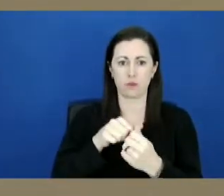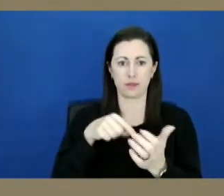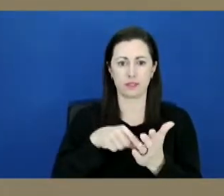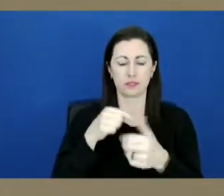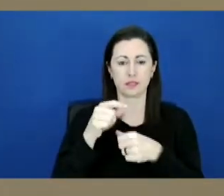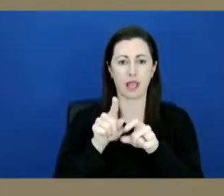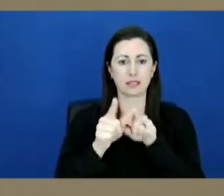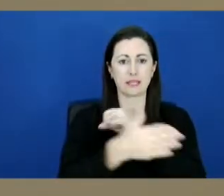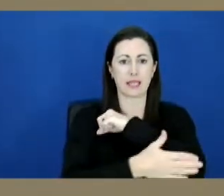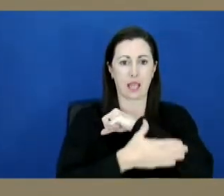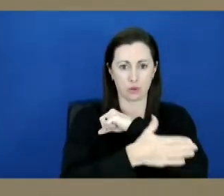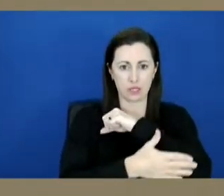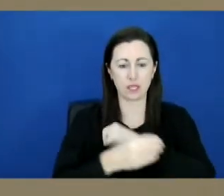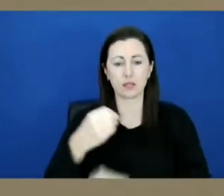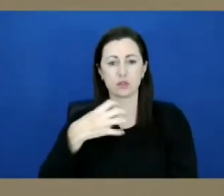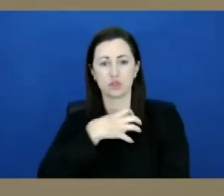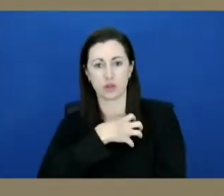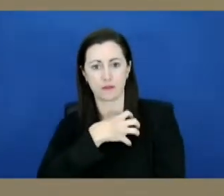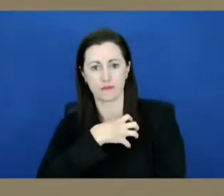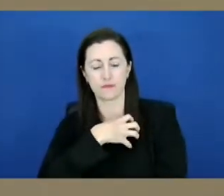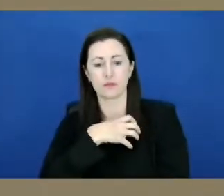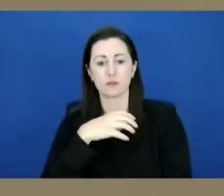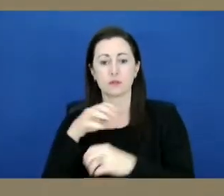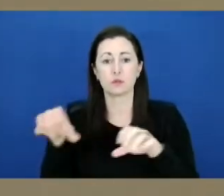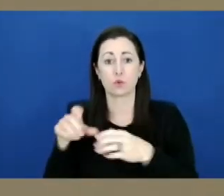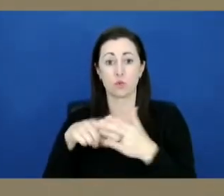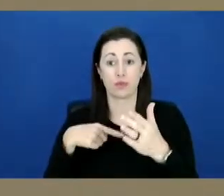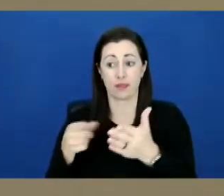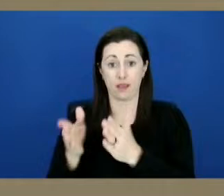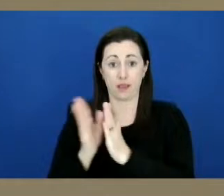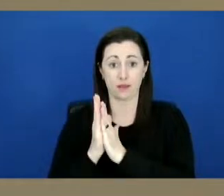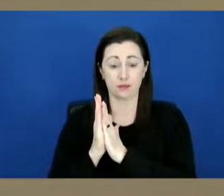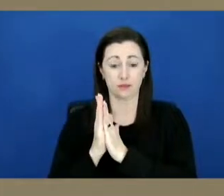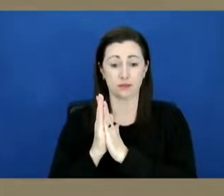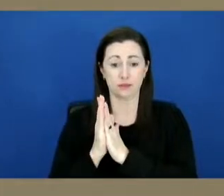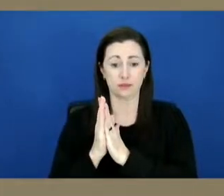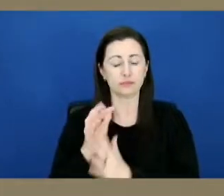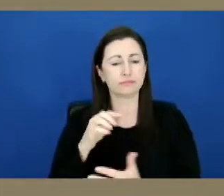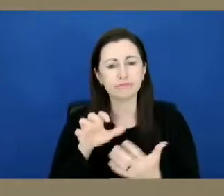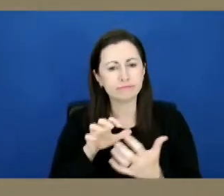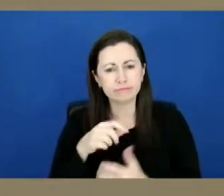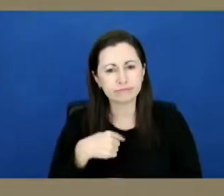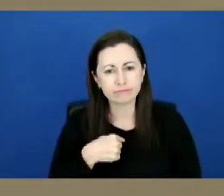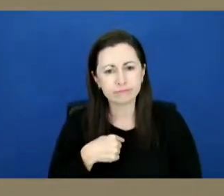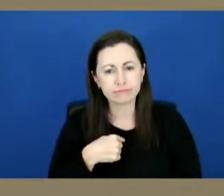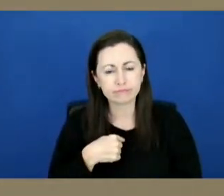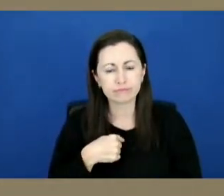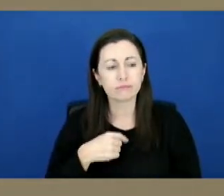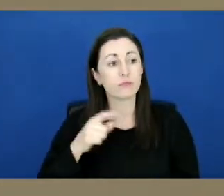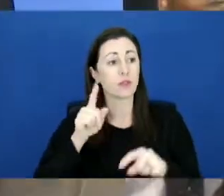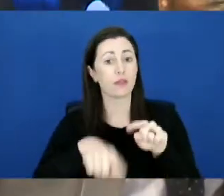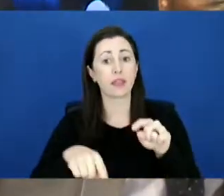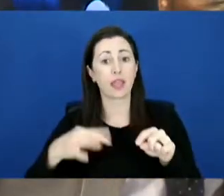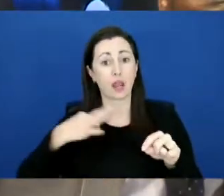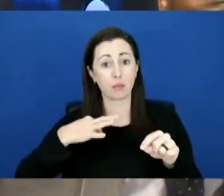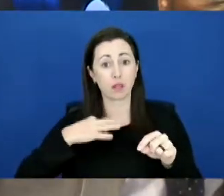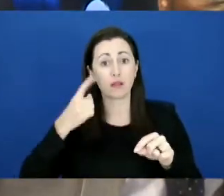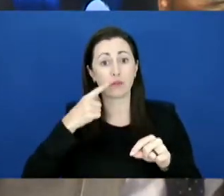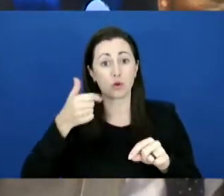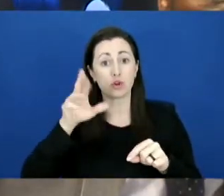WE MIXED INTO THIS IN TERMS OF THE COUNTY WITH THE SHERIFF